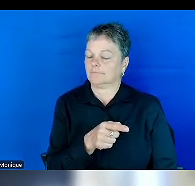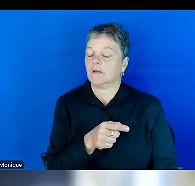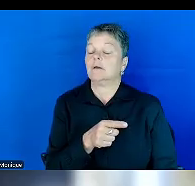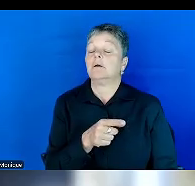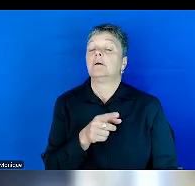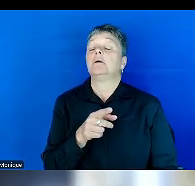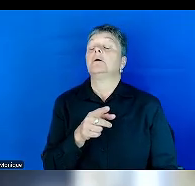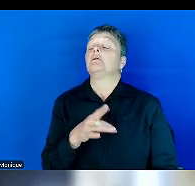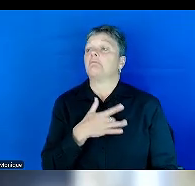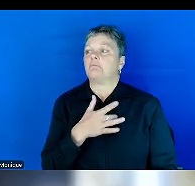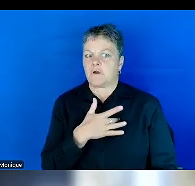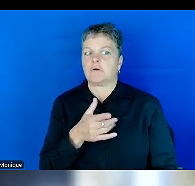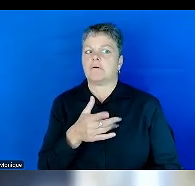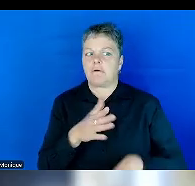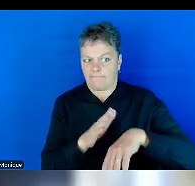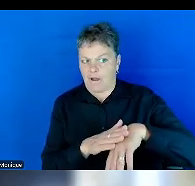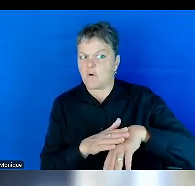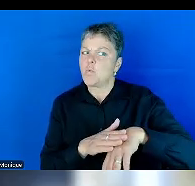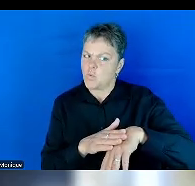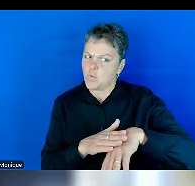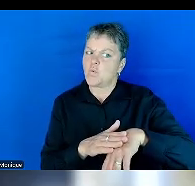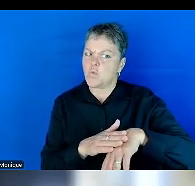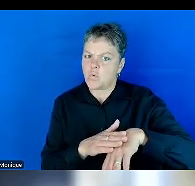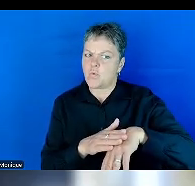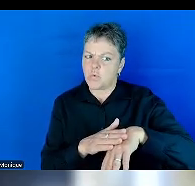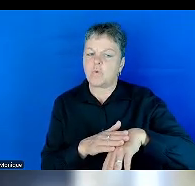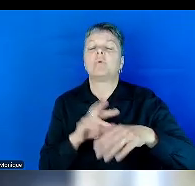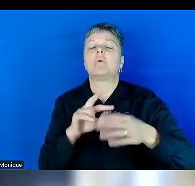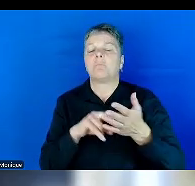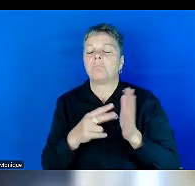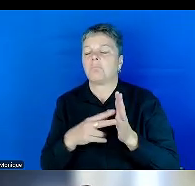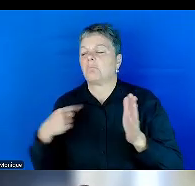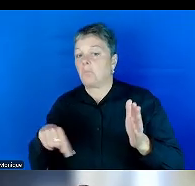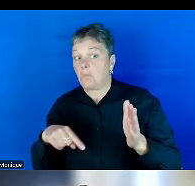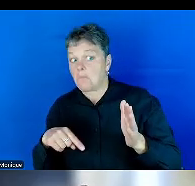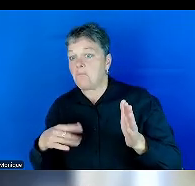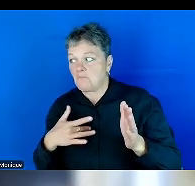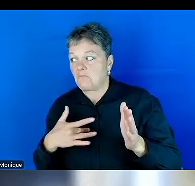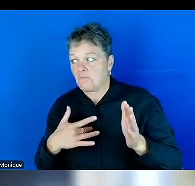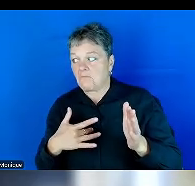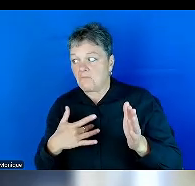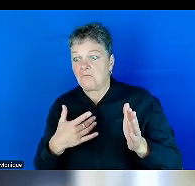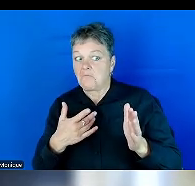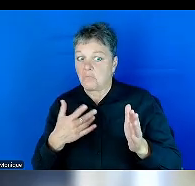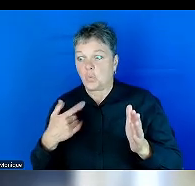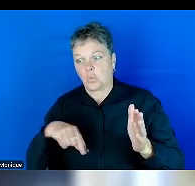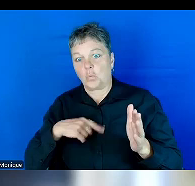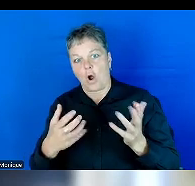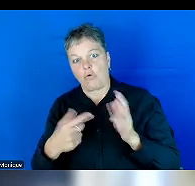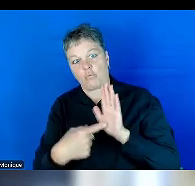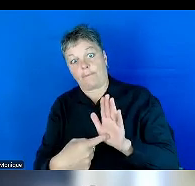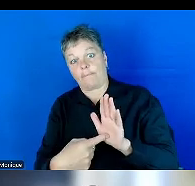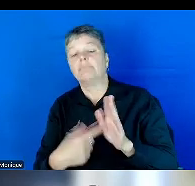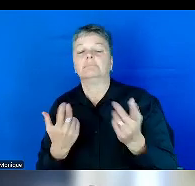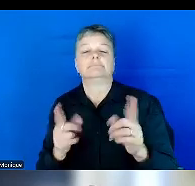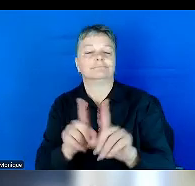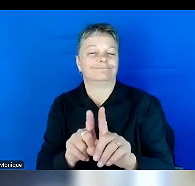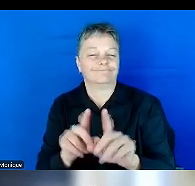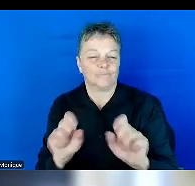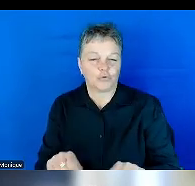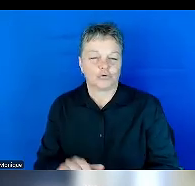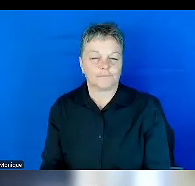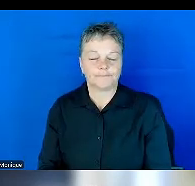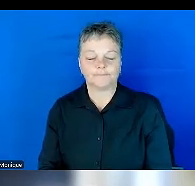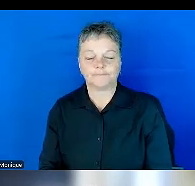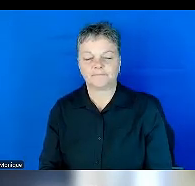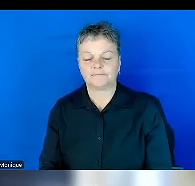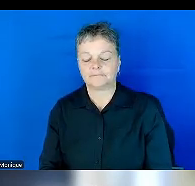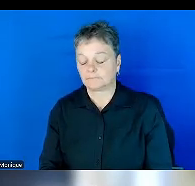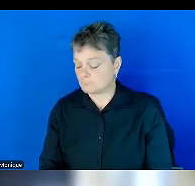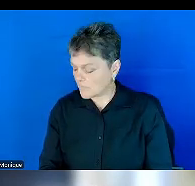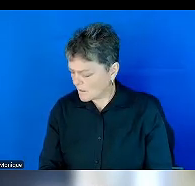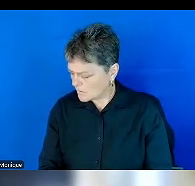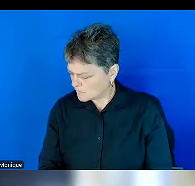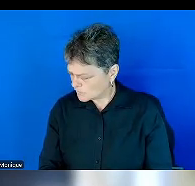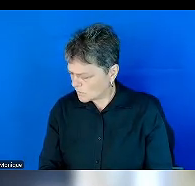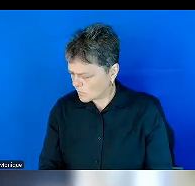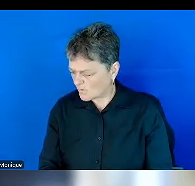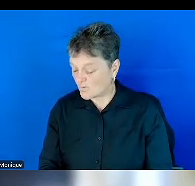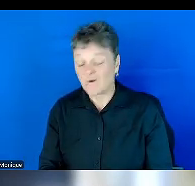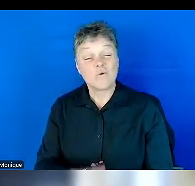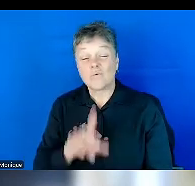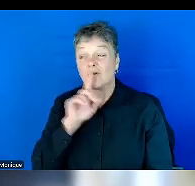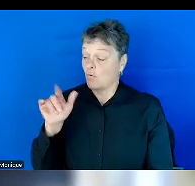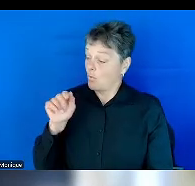it's something that ARCH can represent on or not. So those are the two main things uh that ARCH um